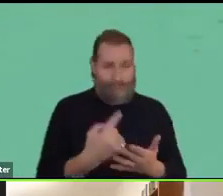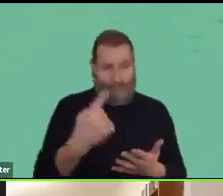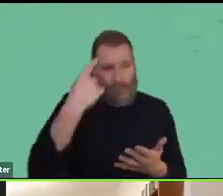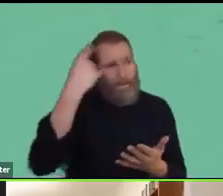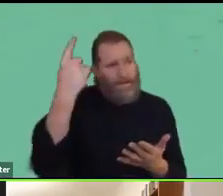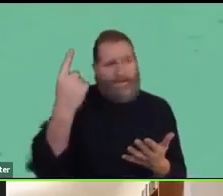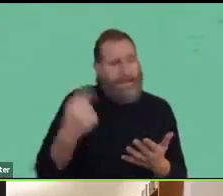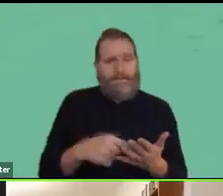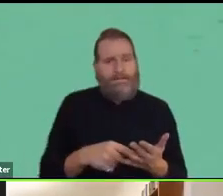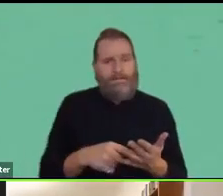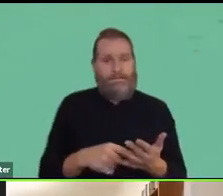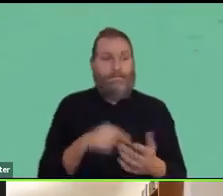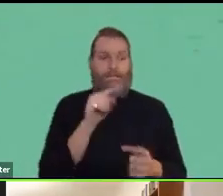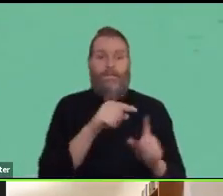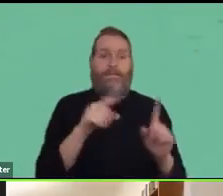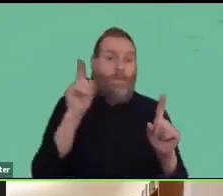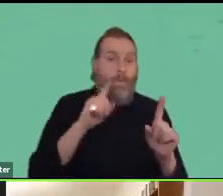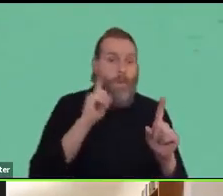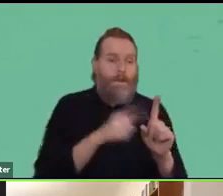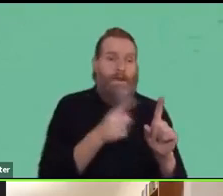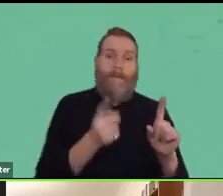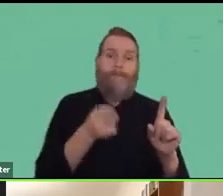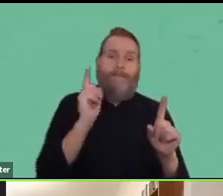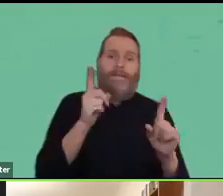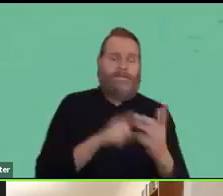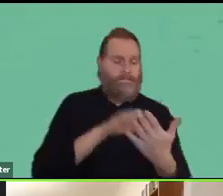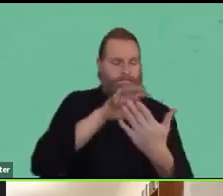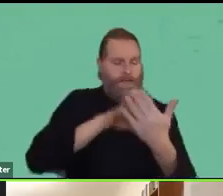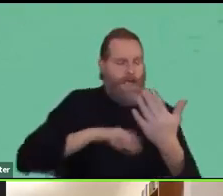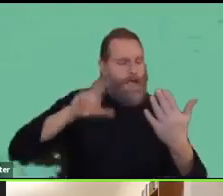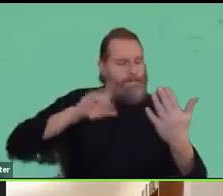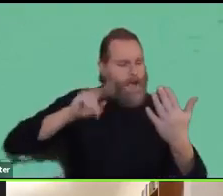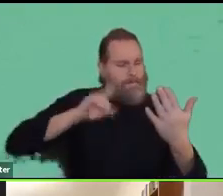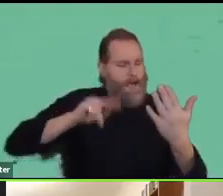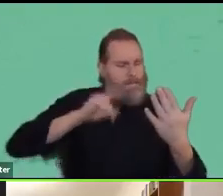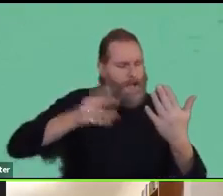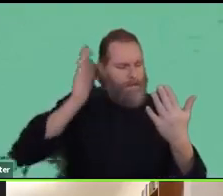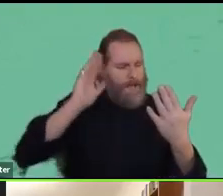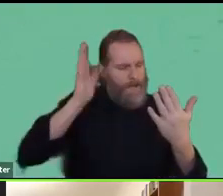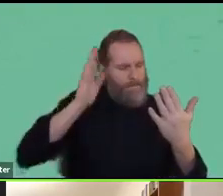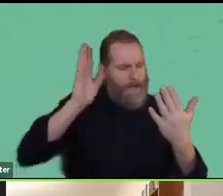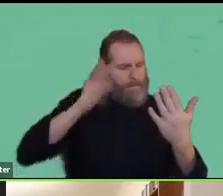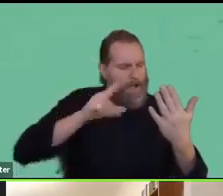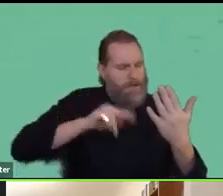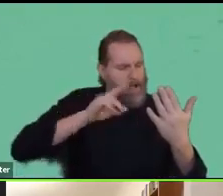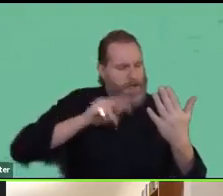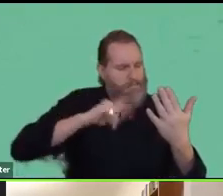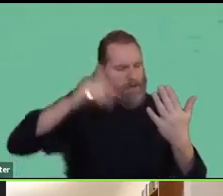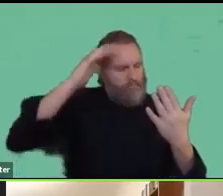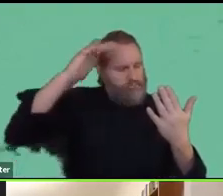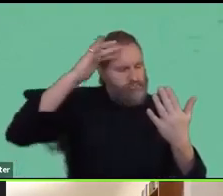was a sort of pre-prepared ideological speech about essentially it's worse in the private sector